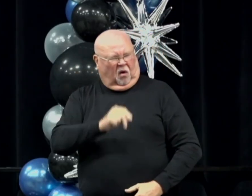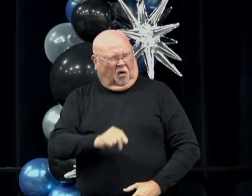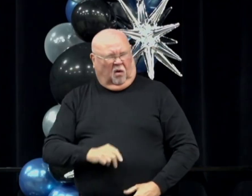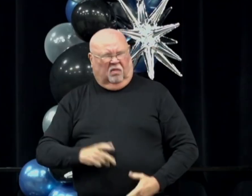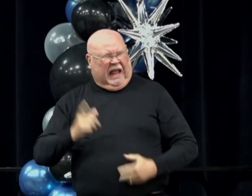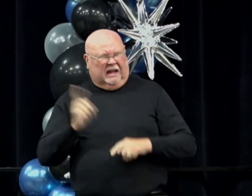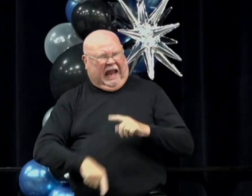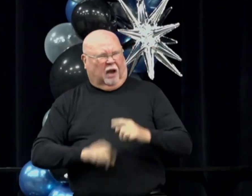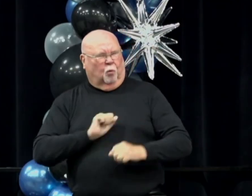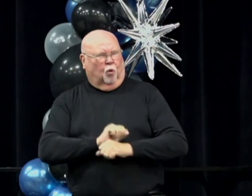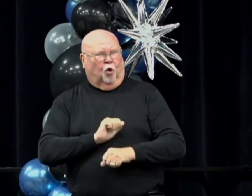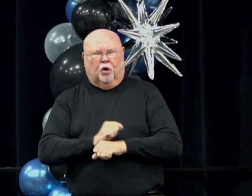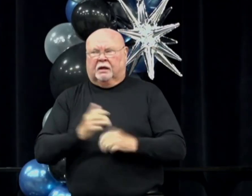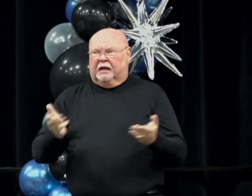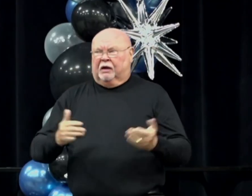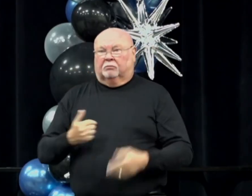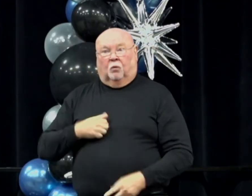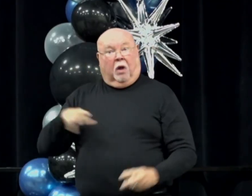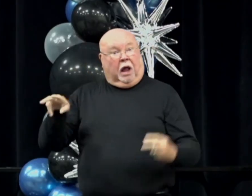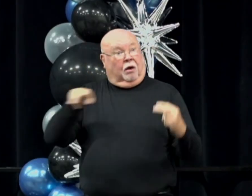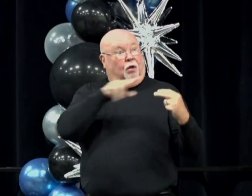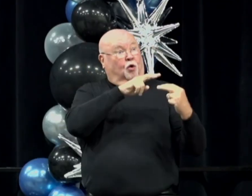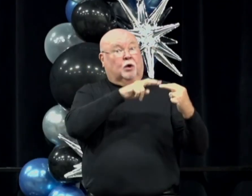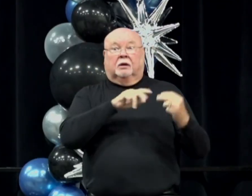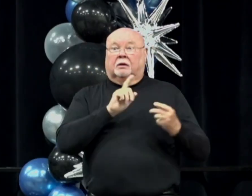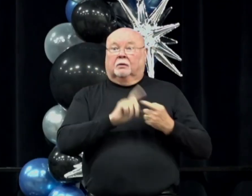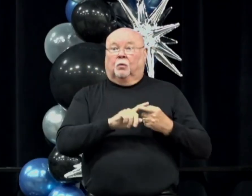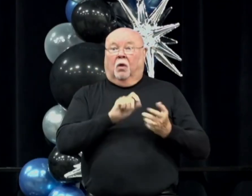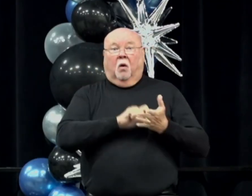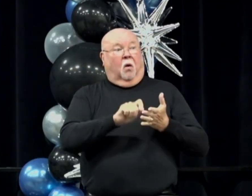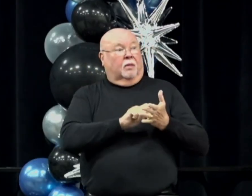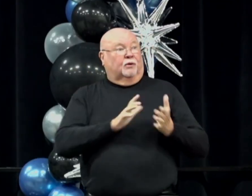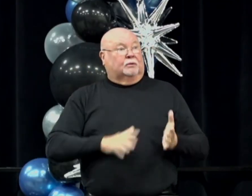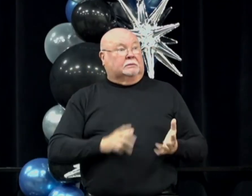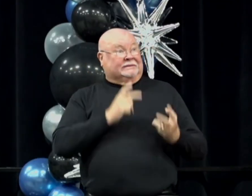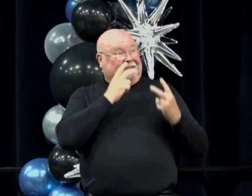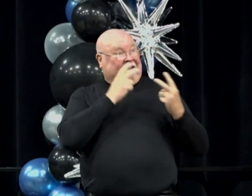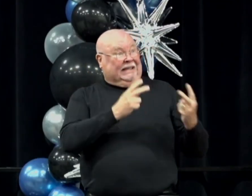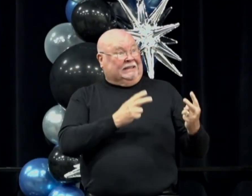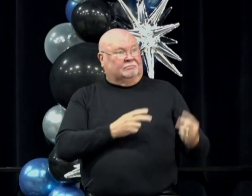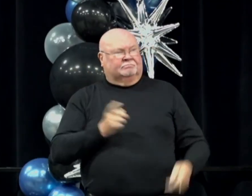And they said, “No, Deaf people can’t work there.” And I looked to the author of the bill and said,